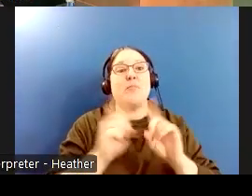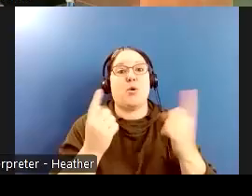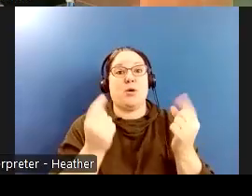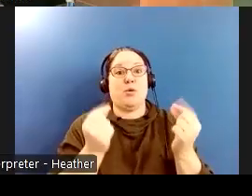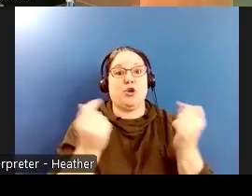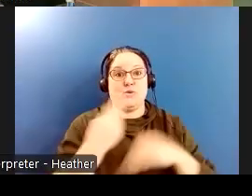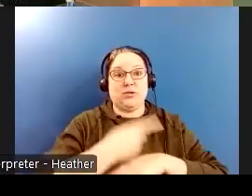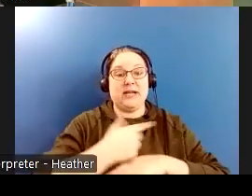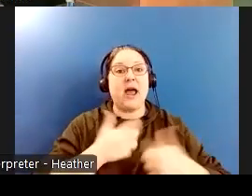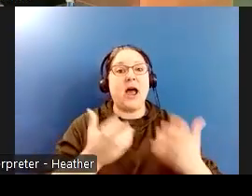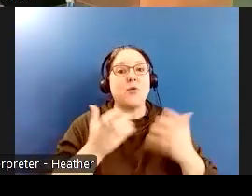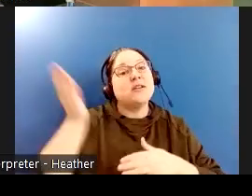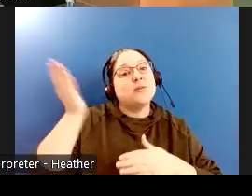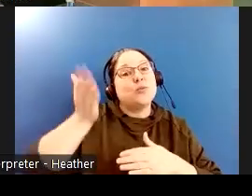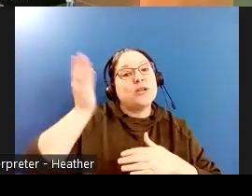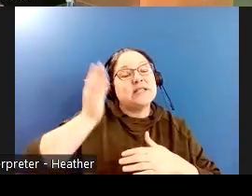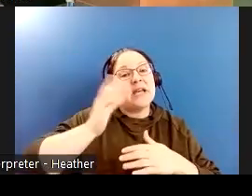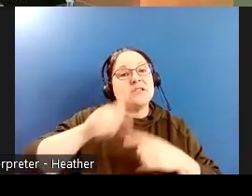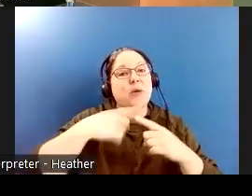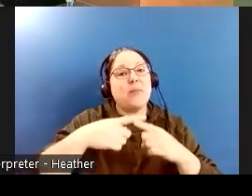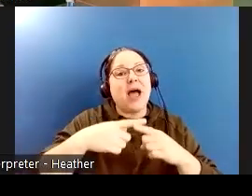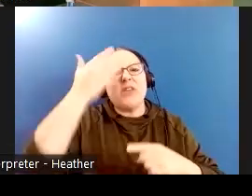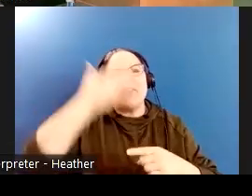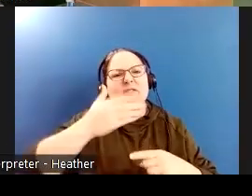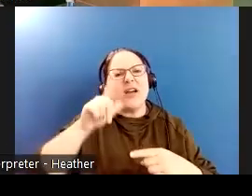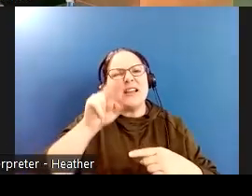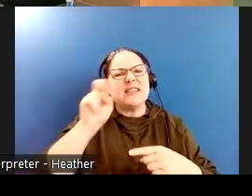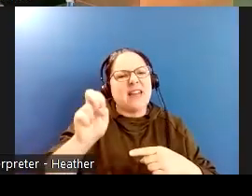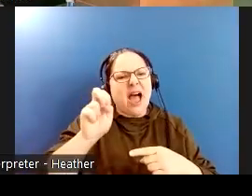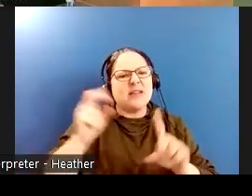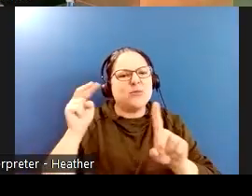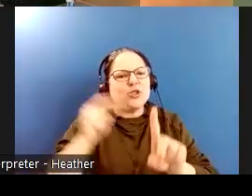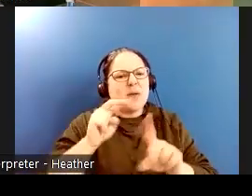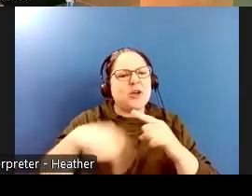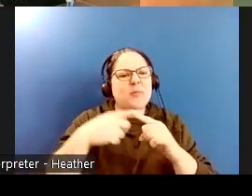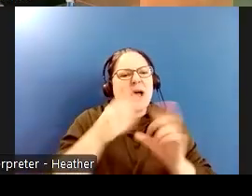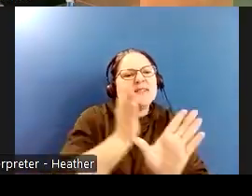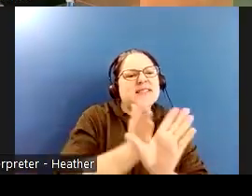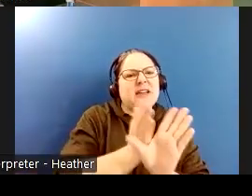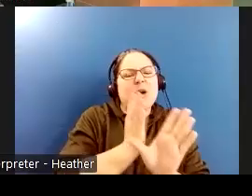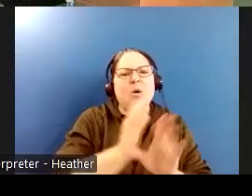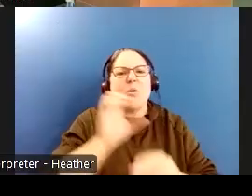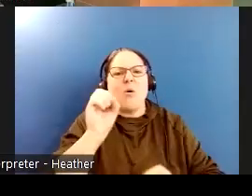of present this sort of frontline perspective on psychoncology because that has essentially been my